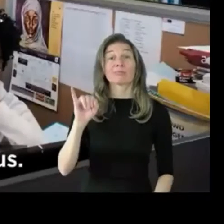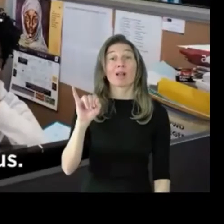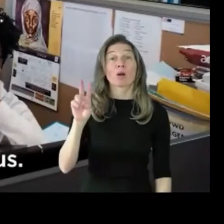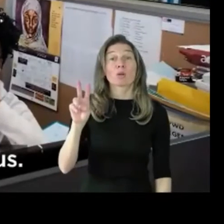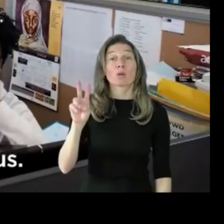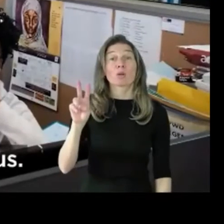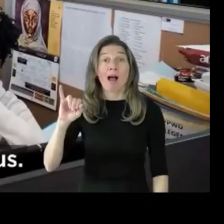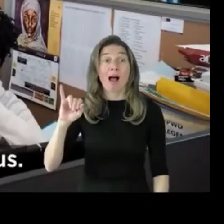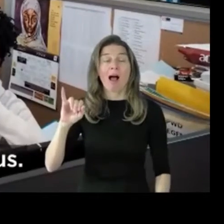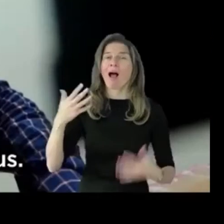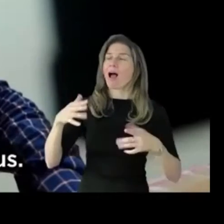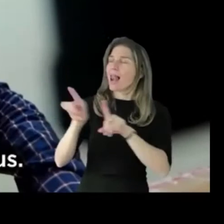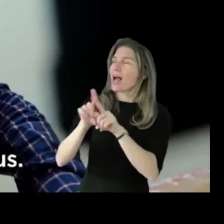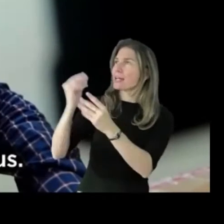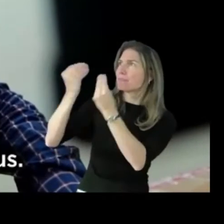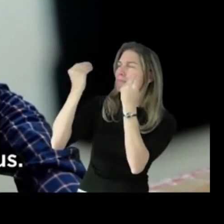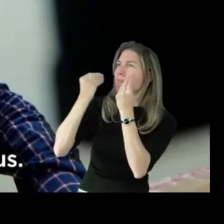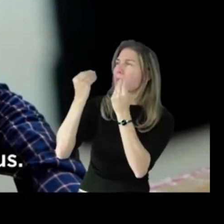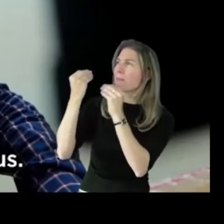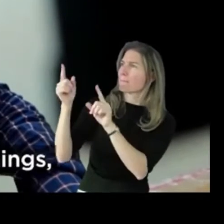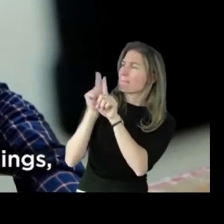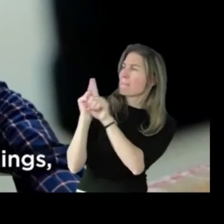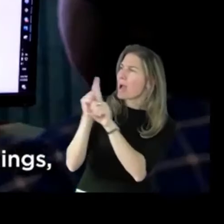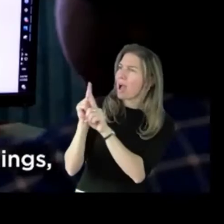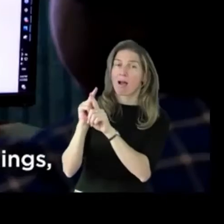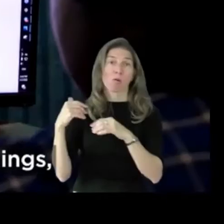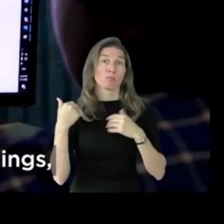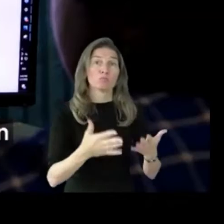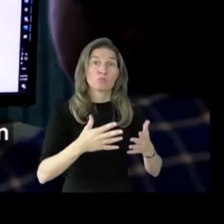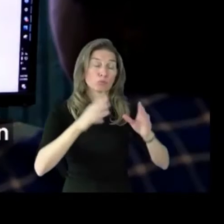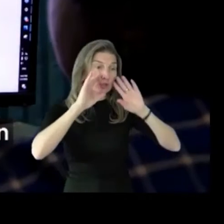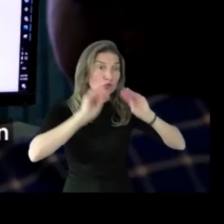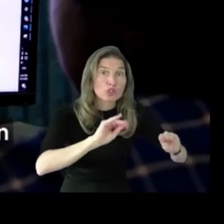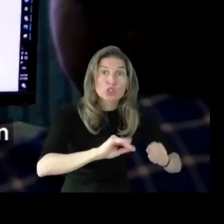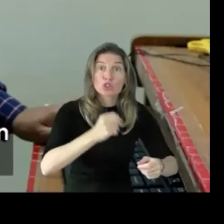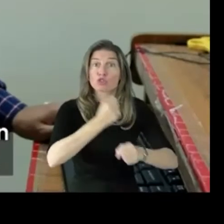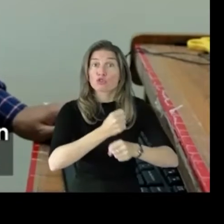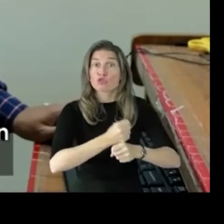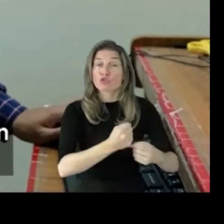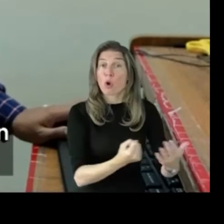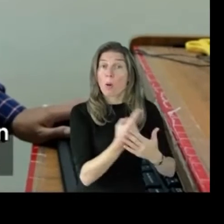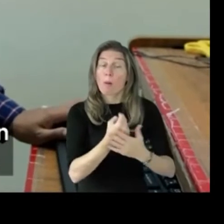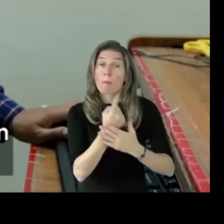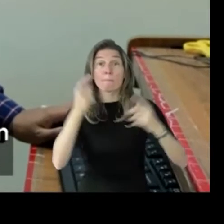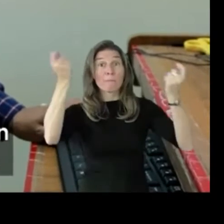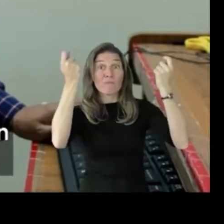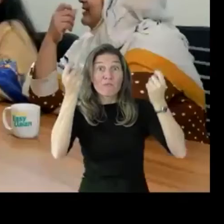I2i is like a mentor for us. They're providing training, job fairs where we can meet the employers.